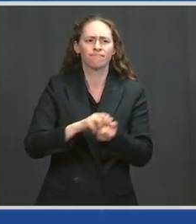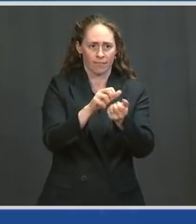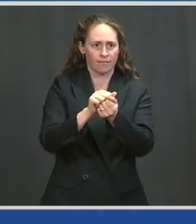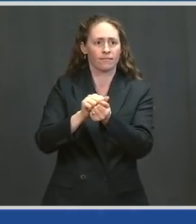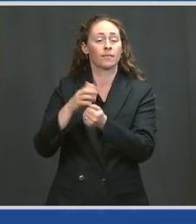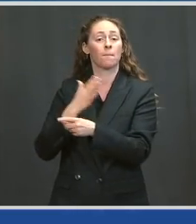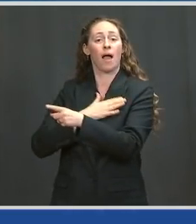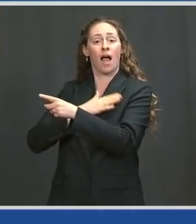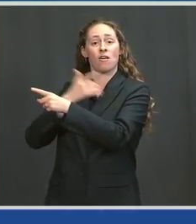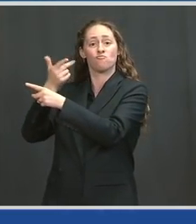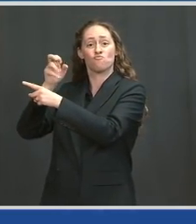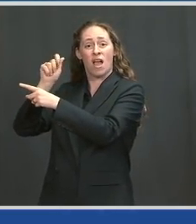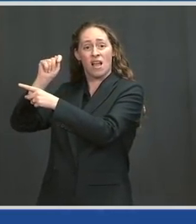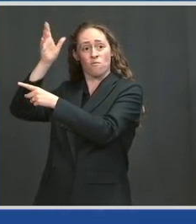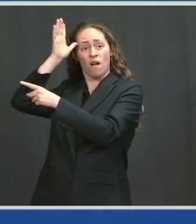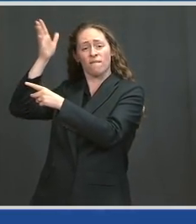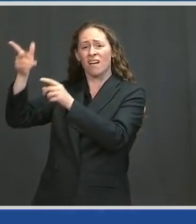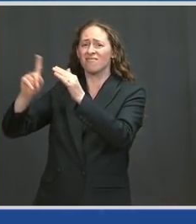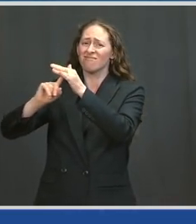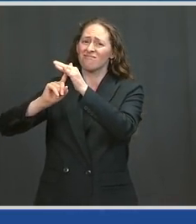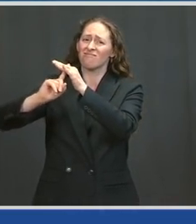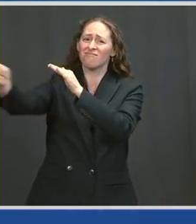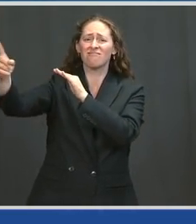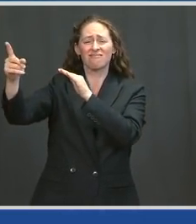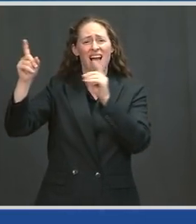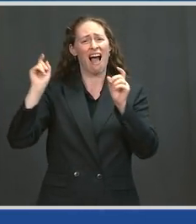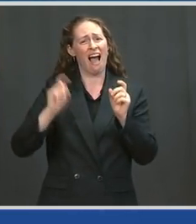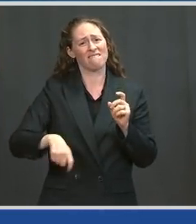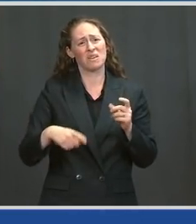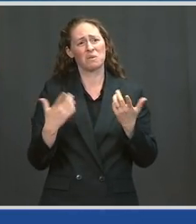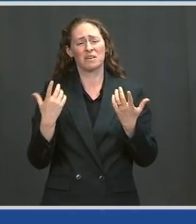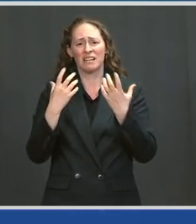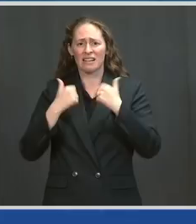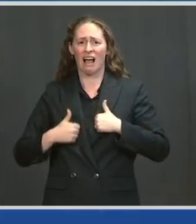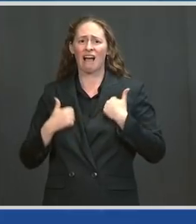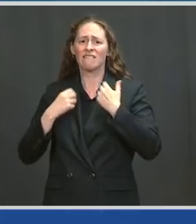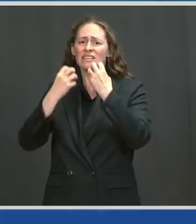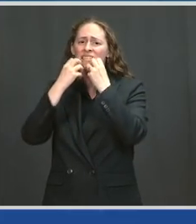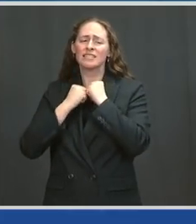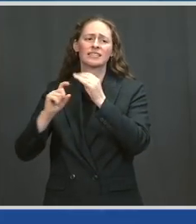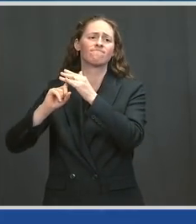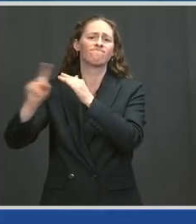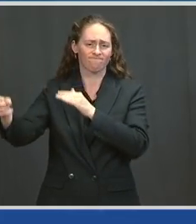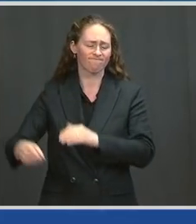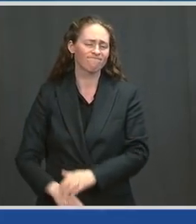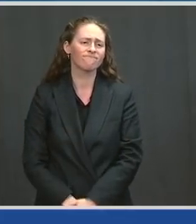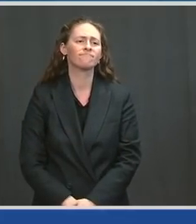He was falsely indicted for inciting the riot by an inflamed white grand jury